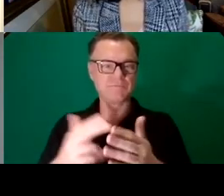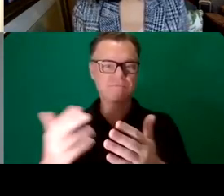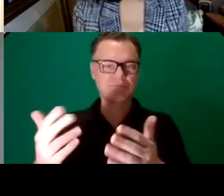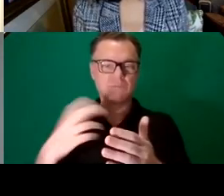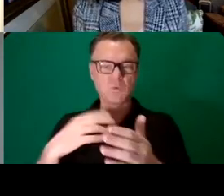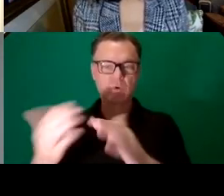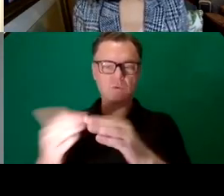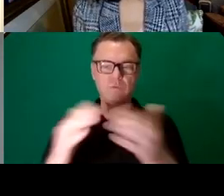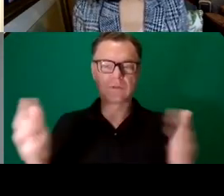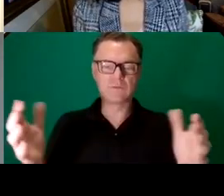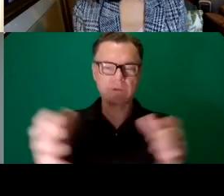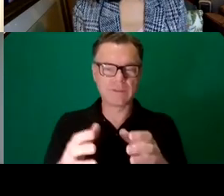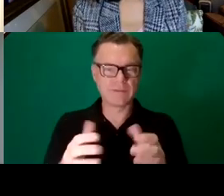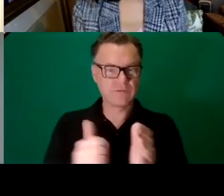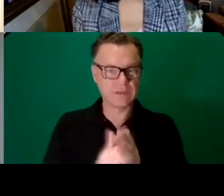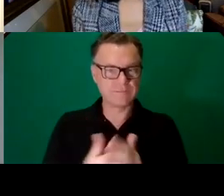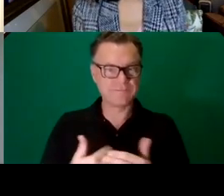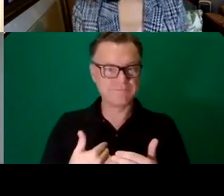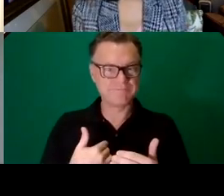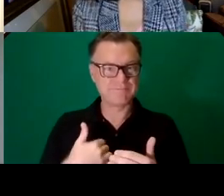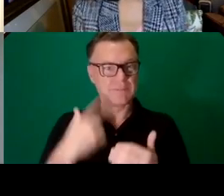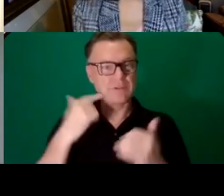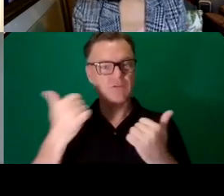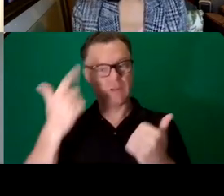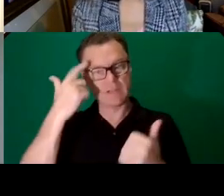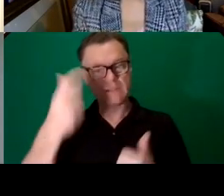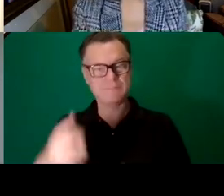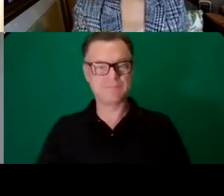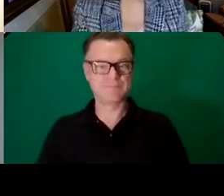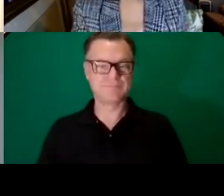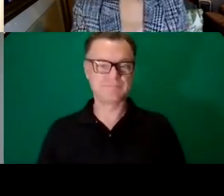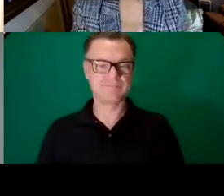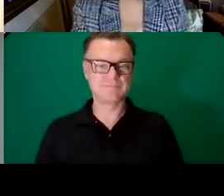communities together, so yeah, I think it'd be a great idea.